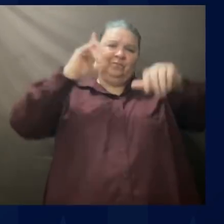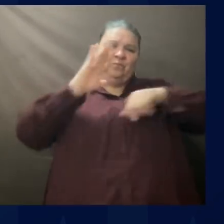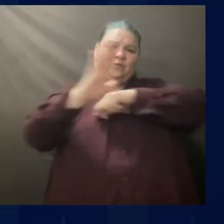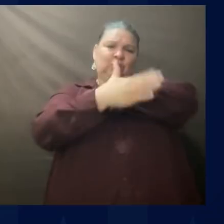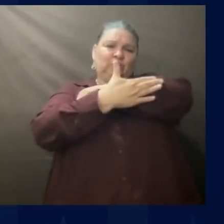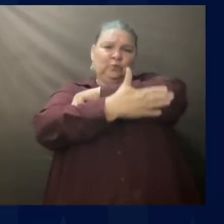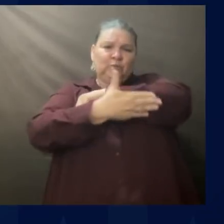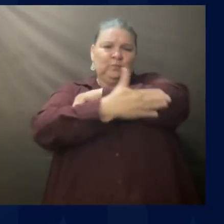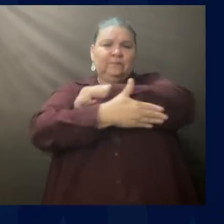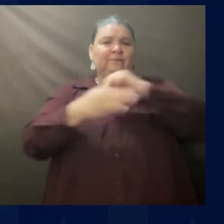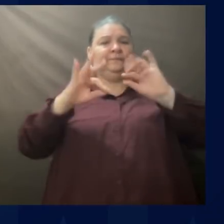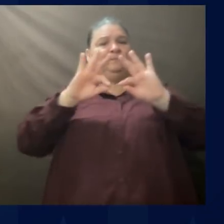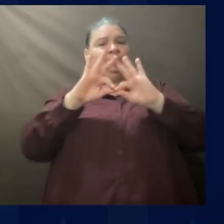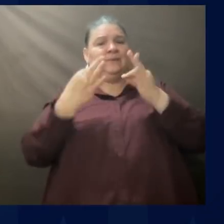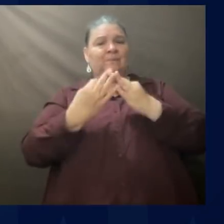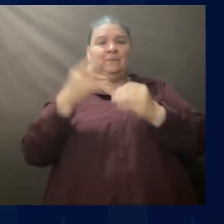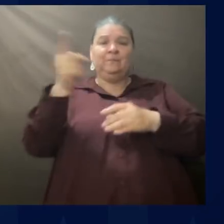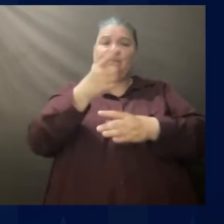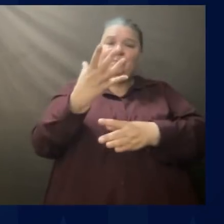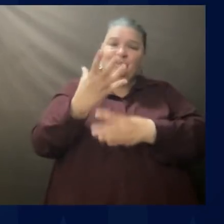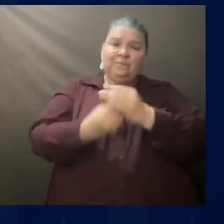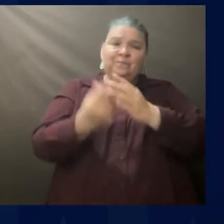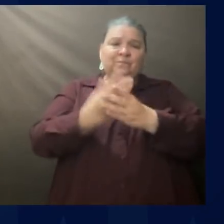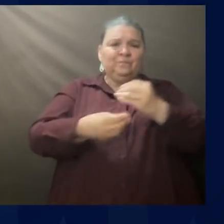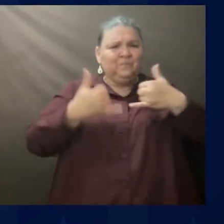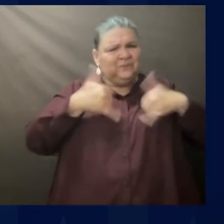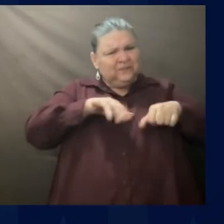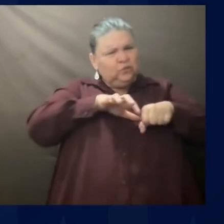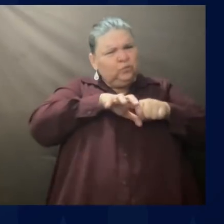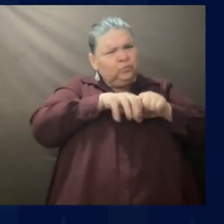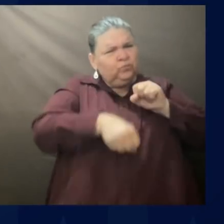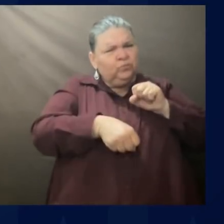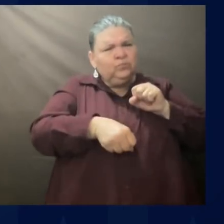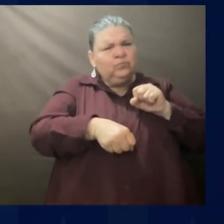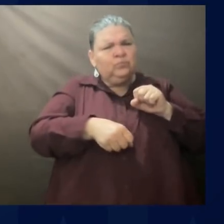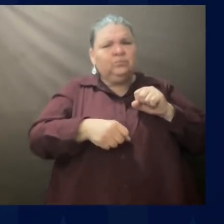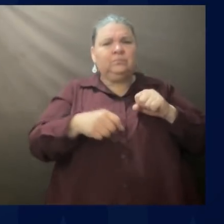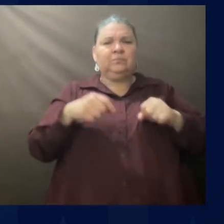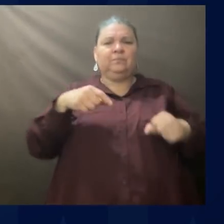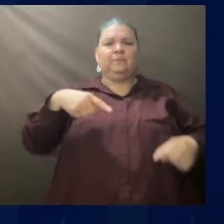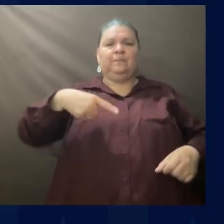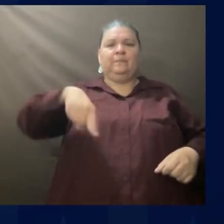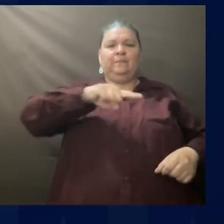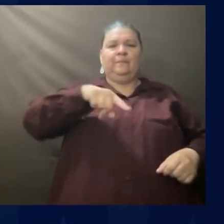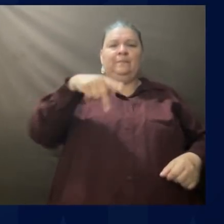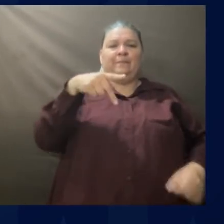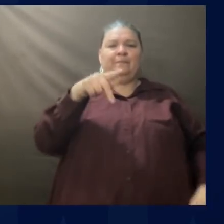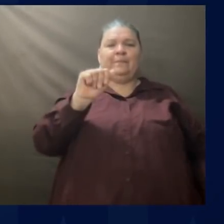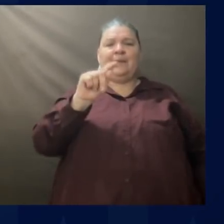These are the patriots who continue to pay the price for the peace and security we enjoy. Now.